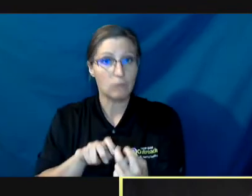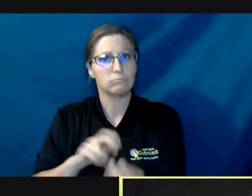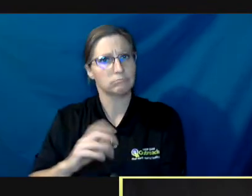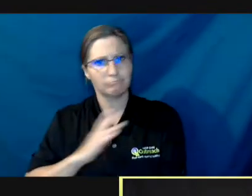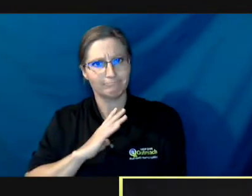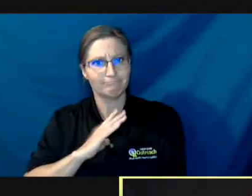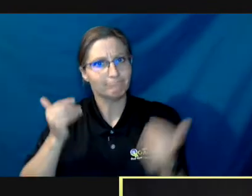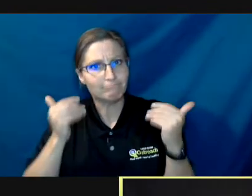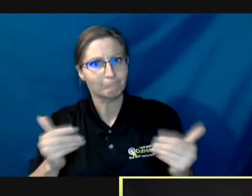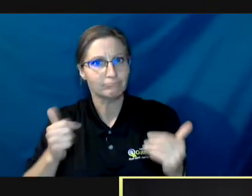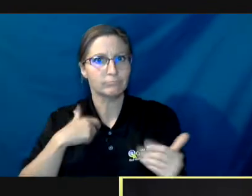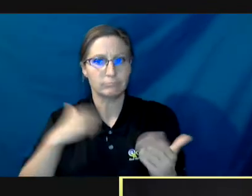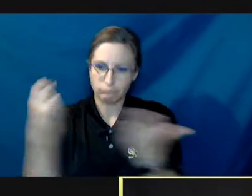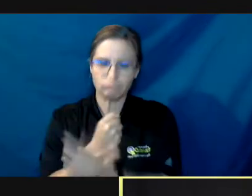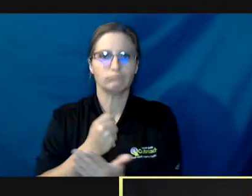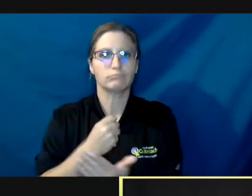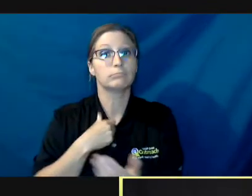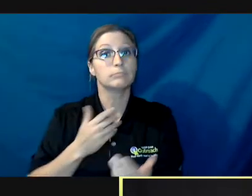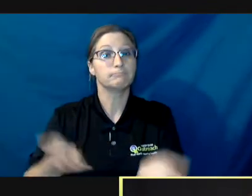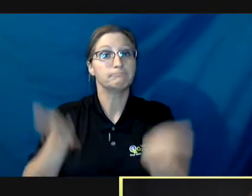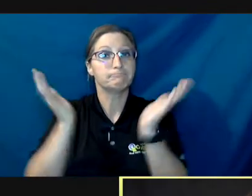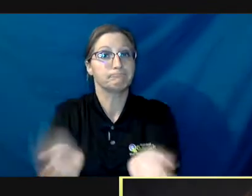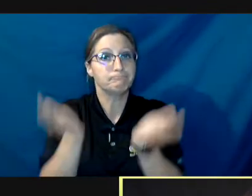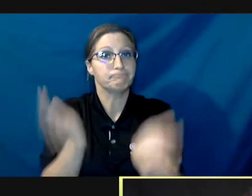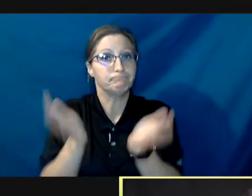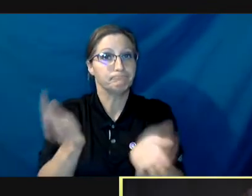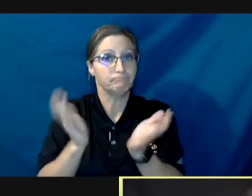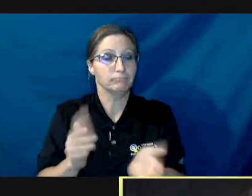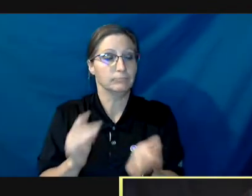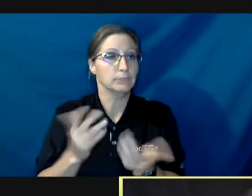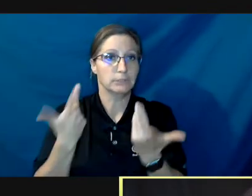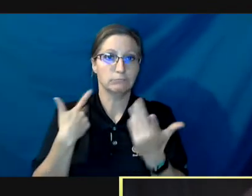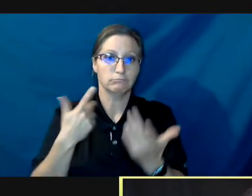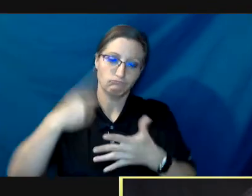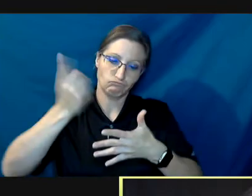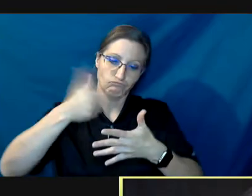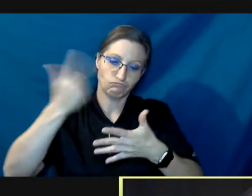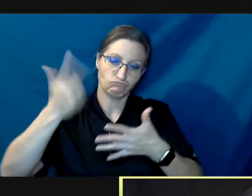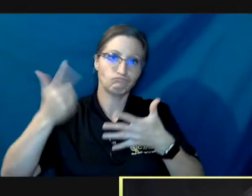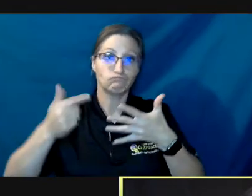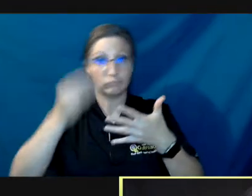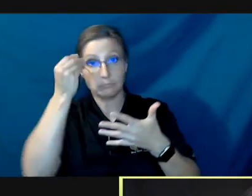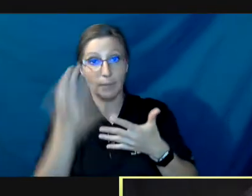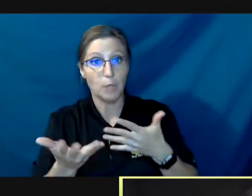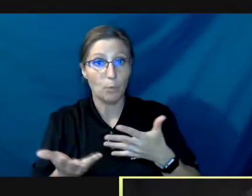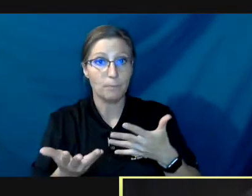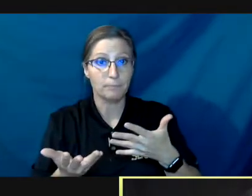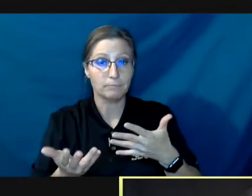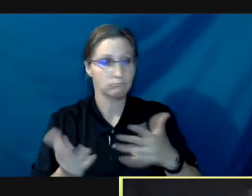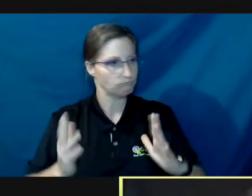if you need to and have that open conversation. And with that